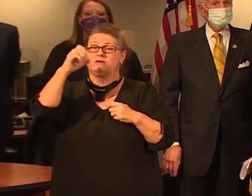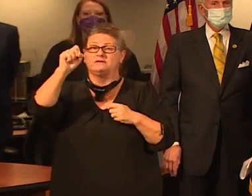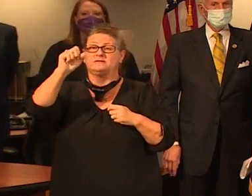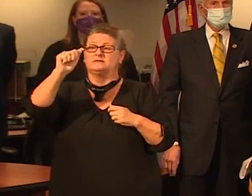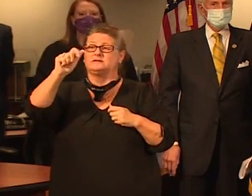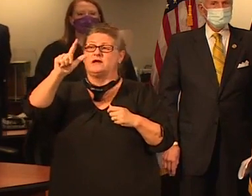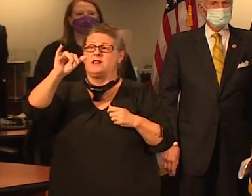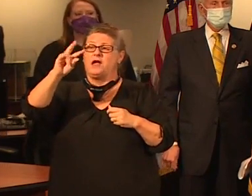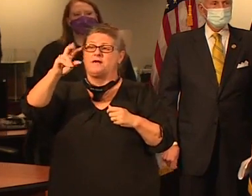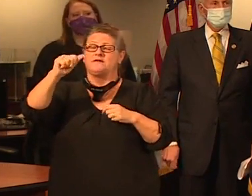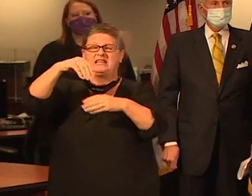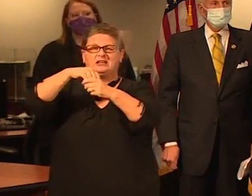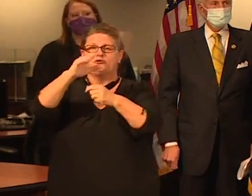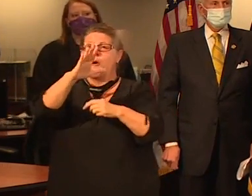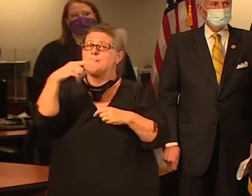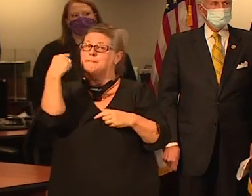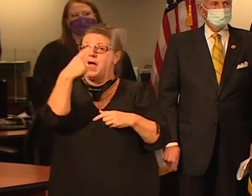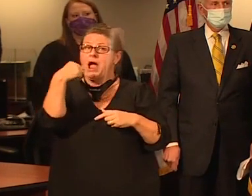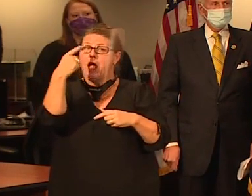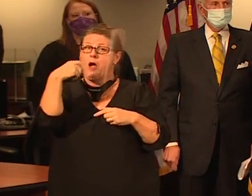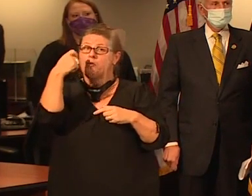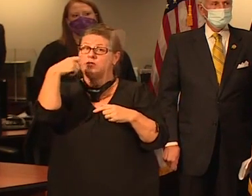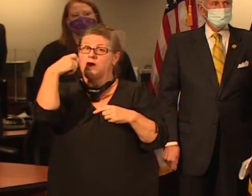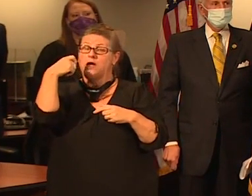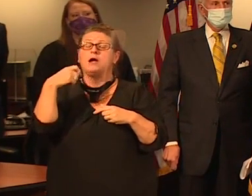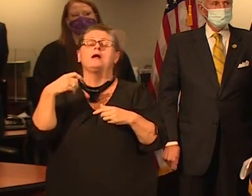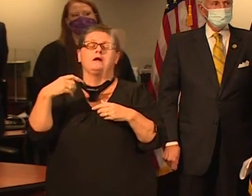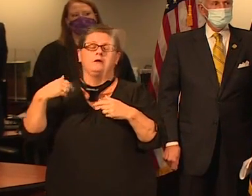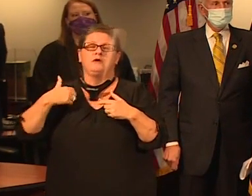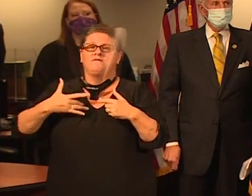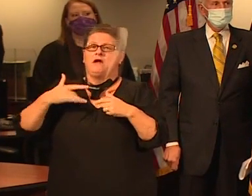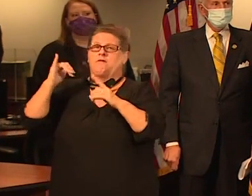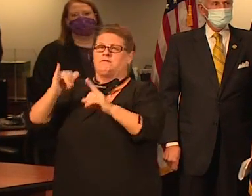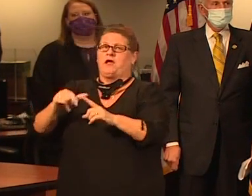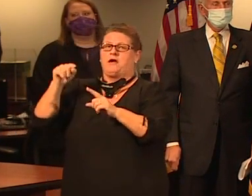SO I DO THINK THAT SALIVA TESTING IS THE TESTING OF THE FUTURE.